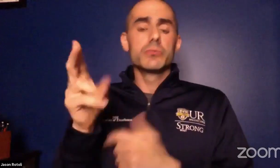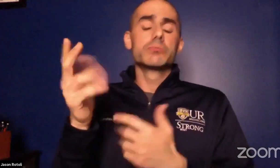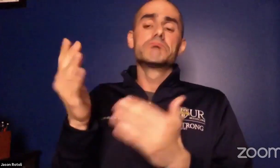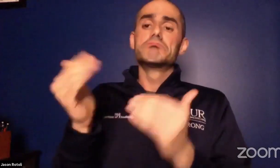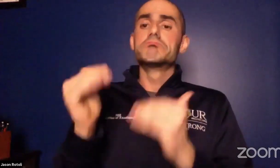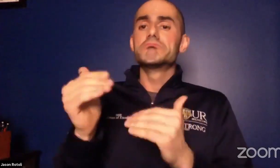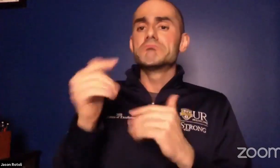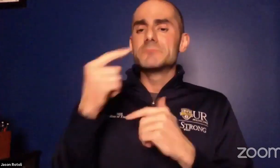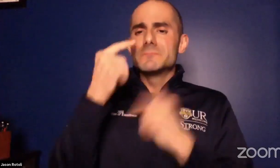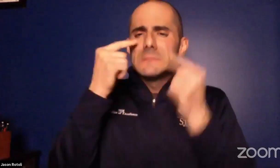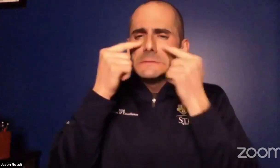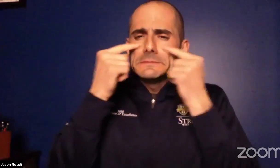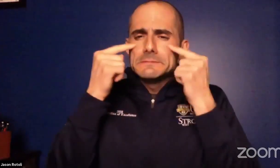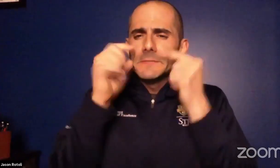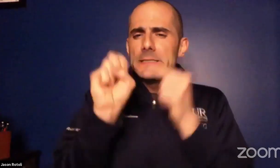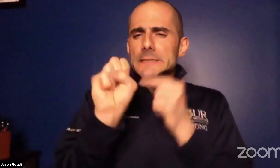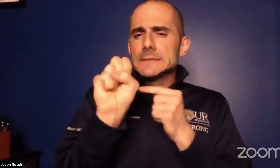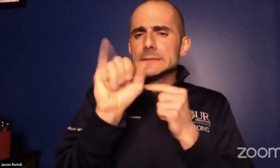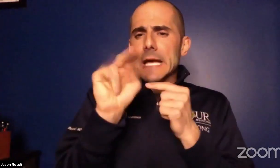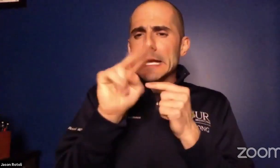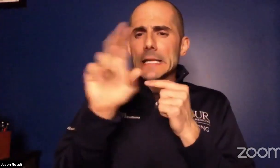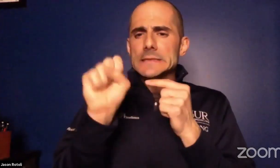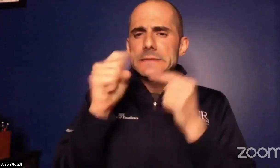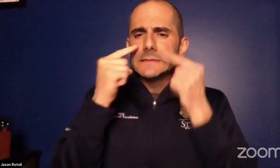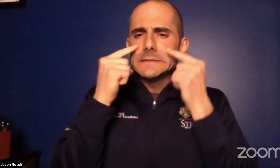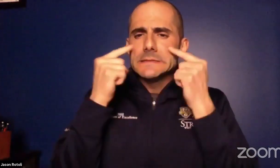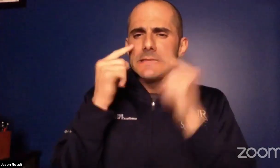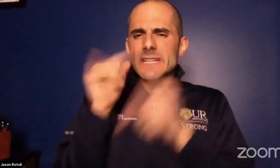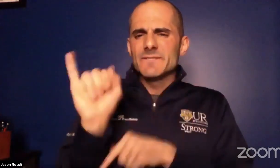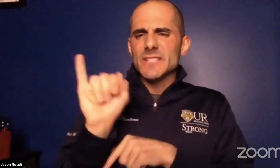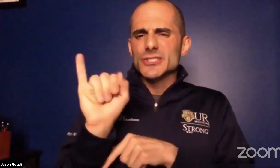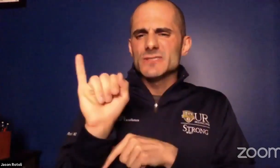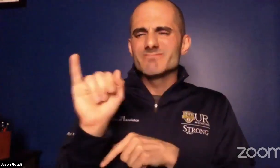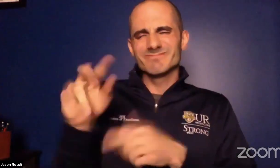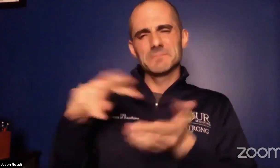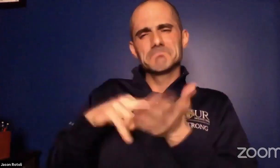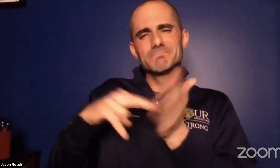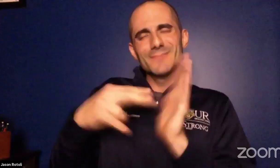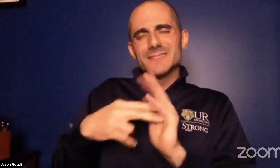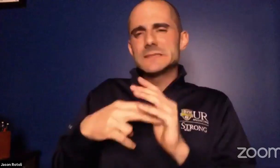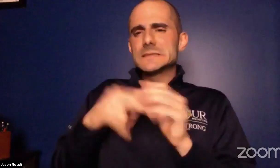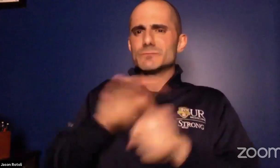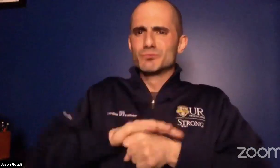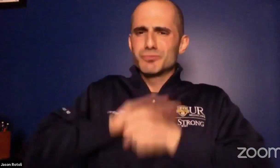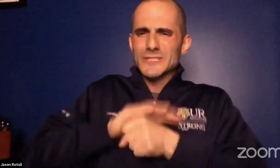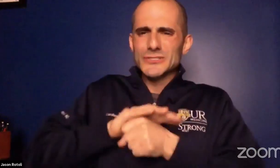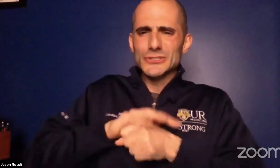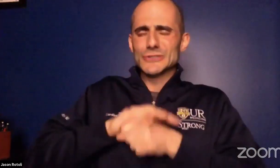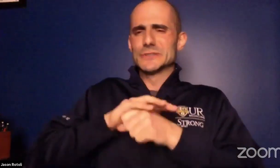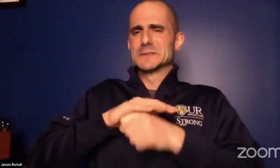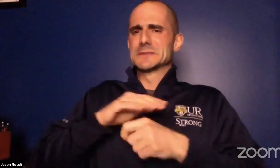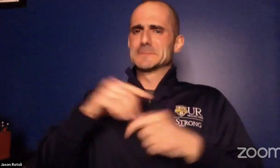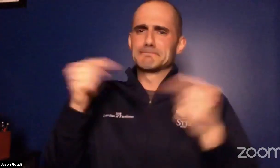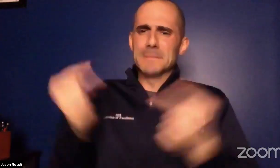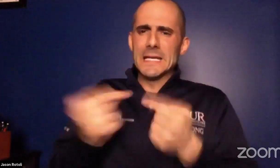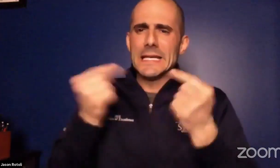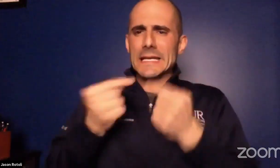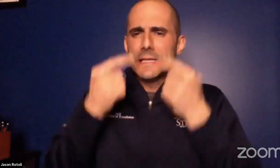there. And it also saves time. So, urgent care, that deals with all kinds of health problems. For example, a cold.